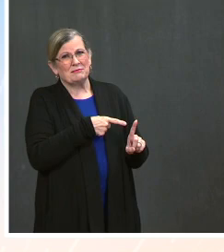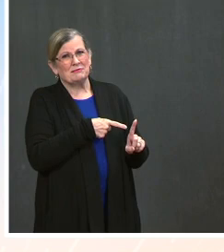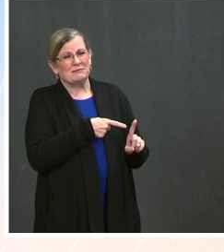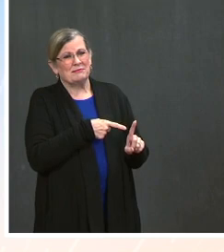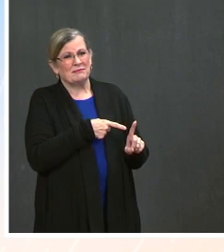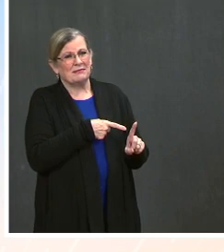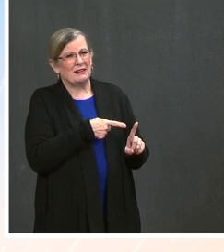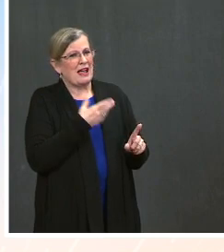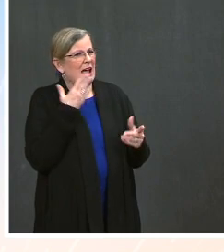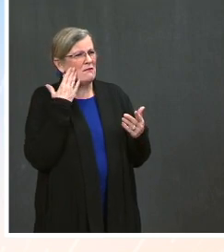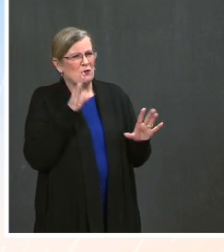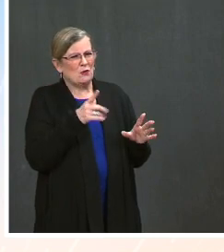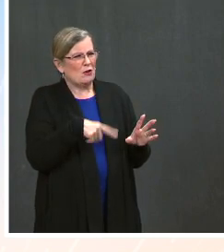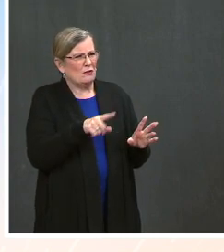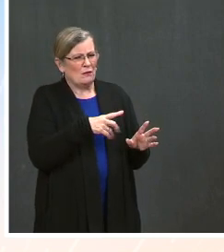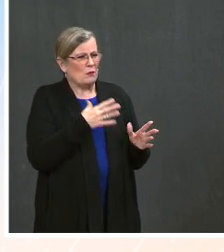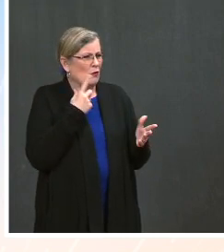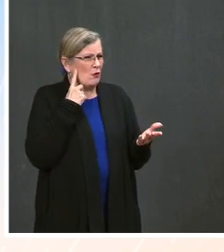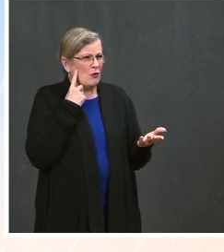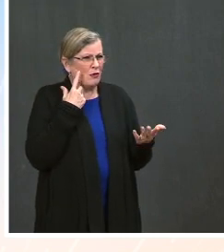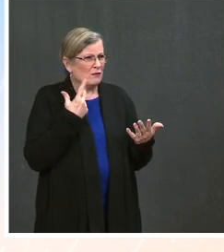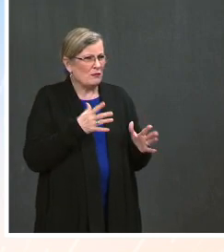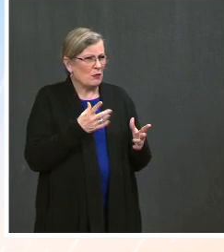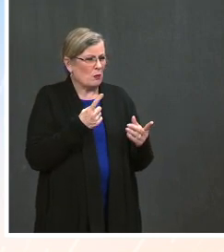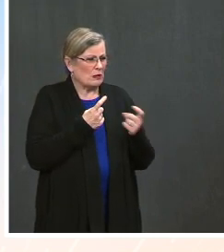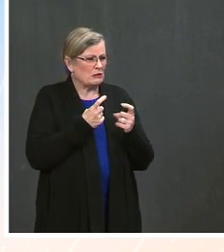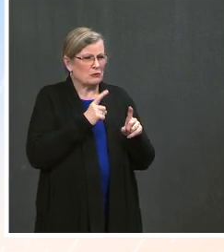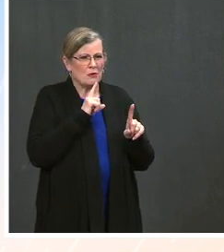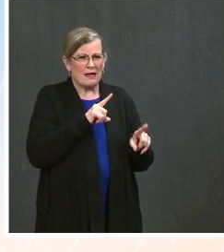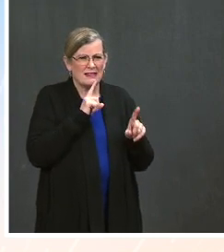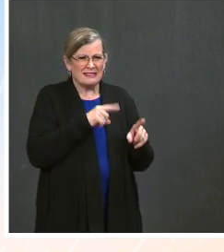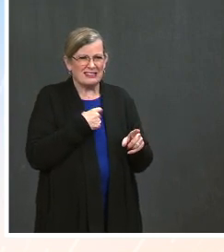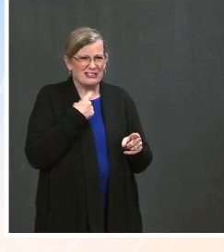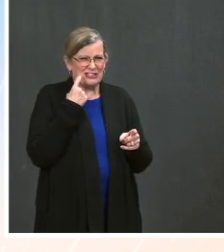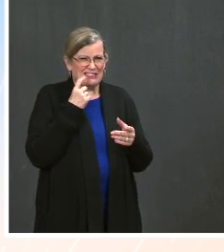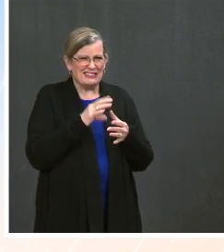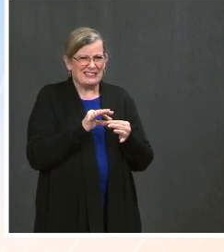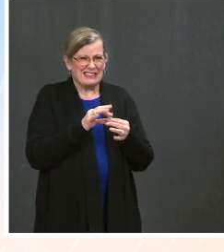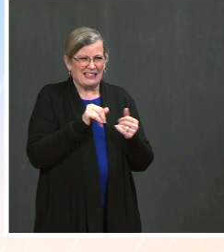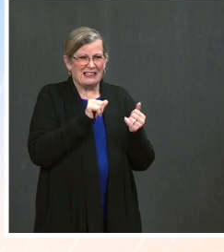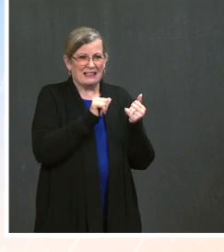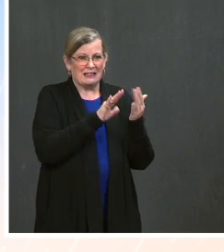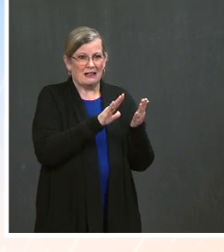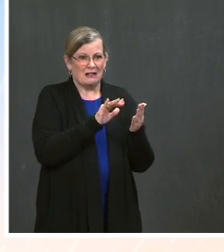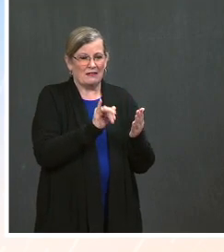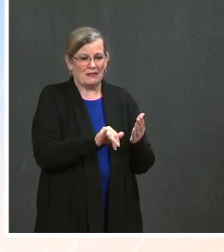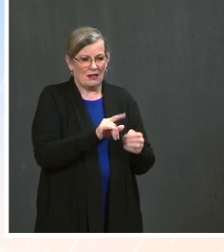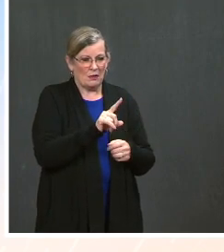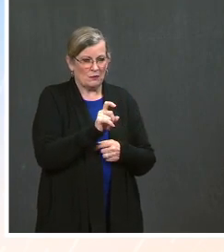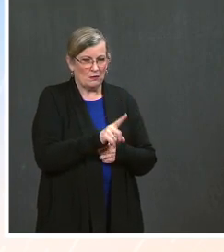that happened a few minutes ago where we addressed this, and I answered the question. So -- and I gave you a little more context,